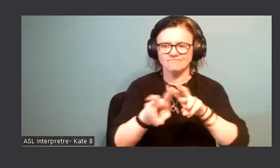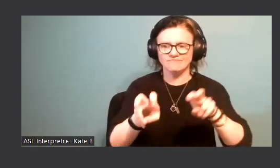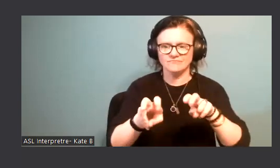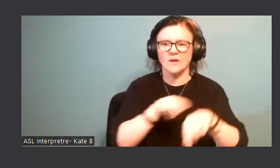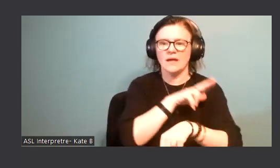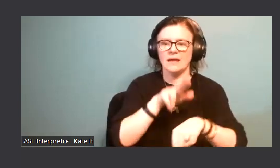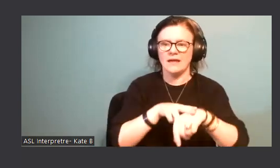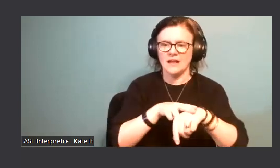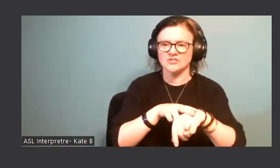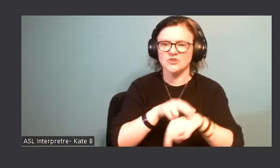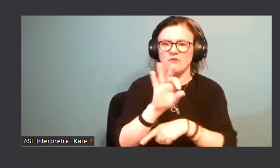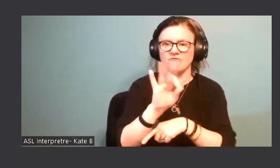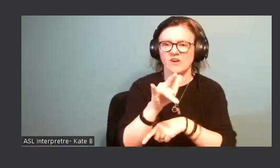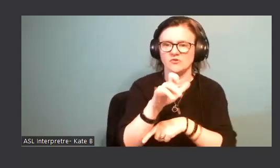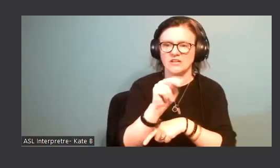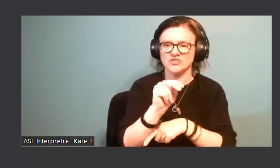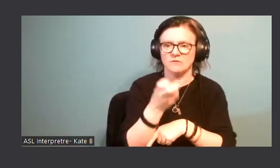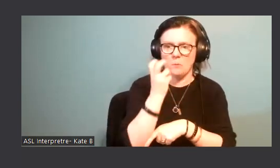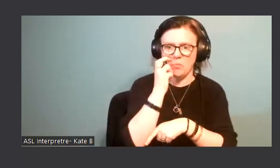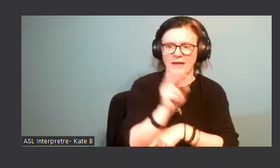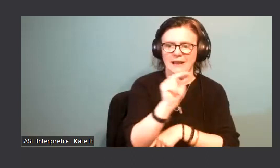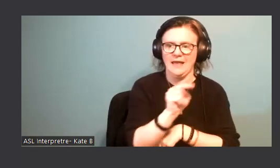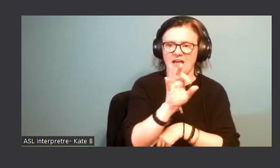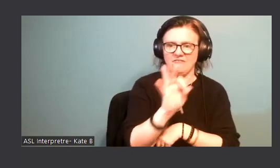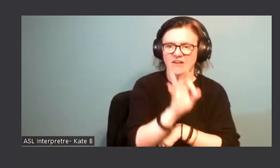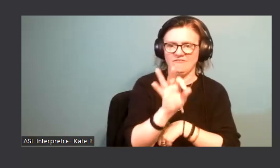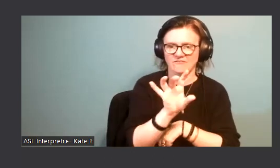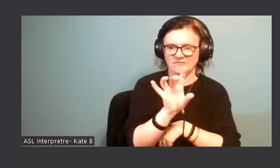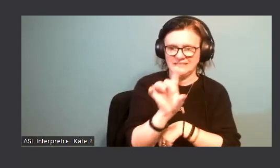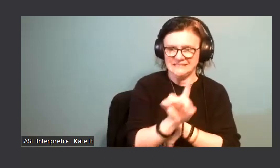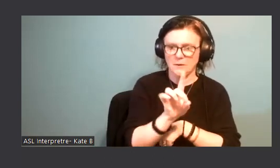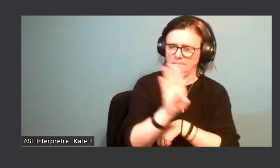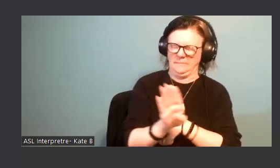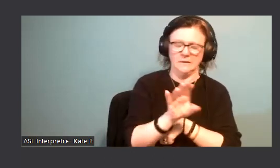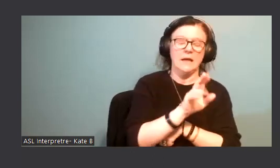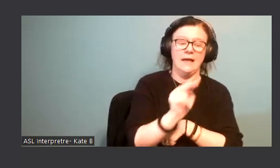Statewide IT Access Initiative. My name is Stephen Polacek. >> Karl Belanger: I'm a non-visual